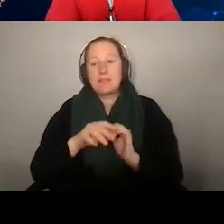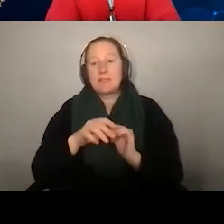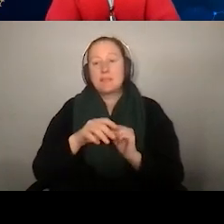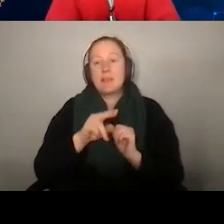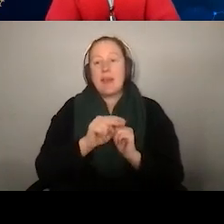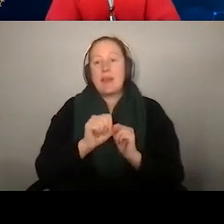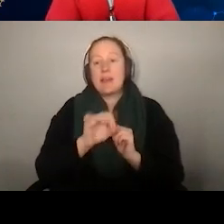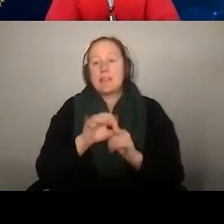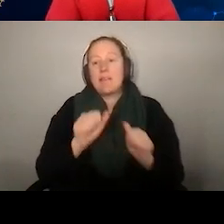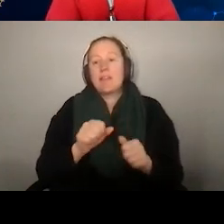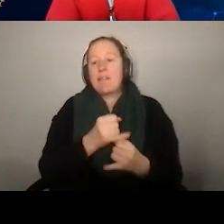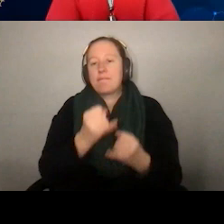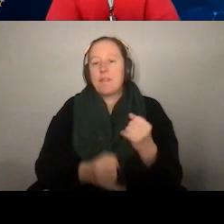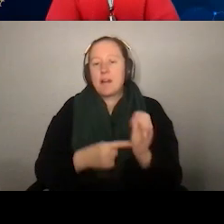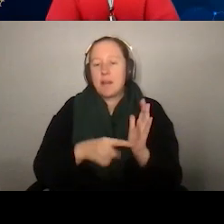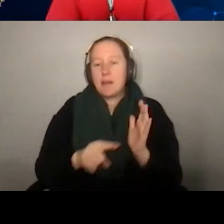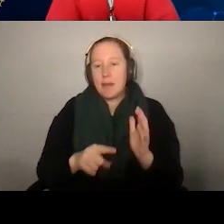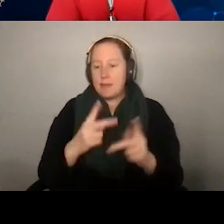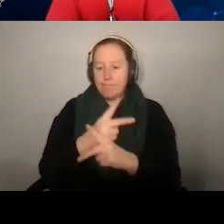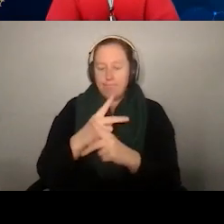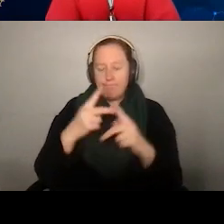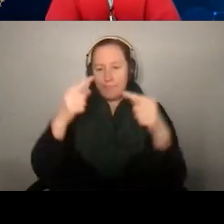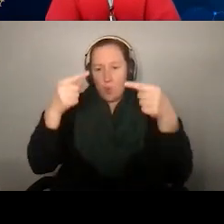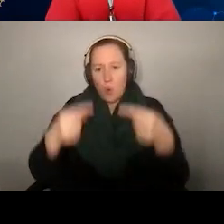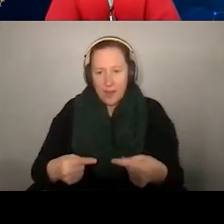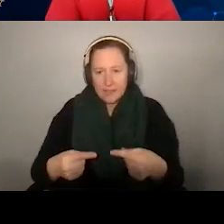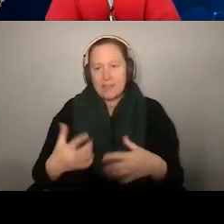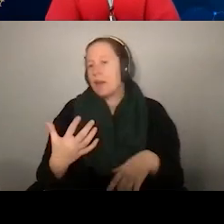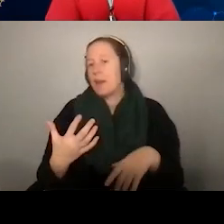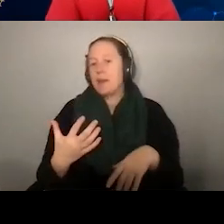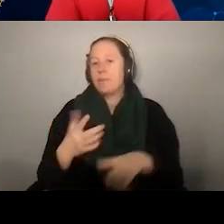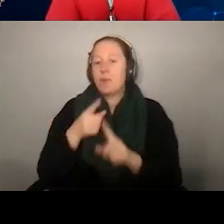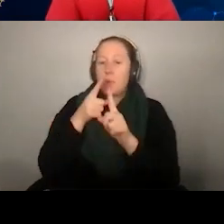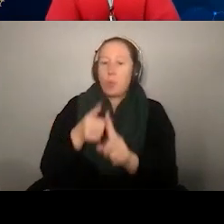payments and reconcile its general ledger accounts. Our goal is to have ACMS